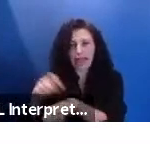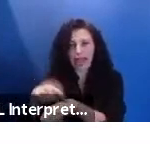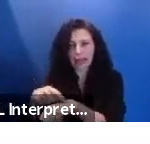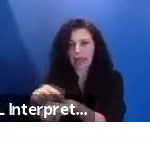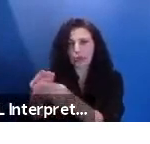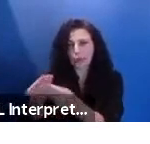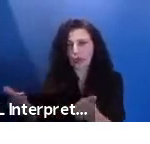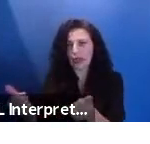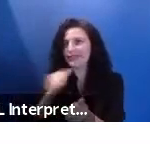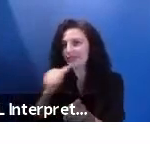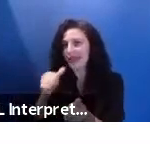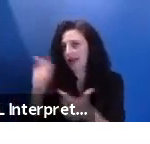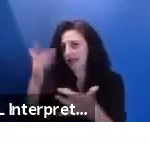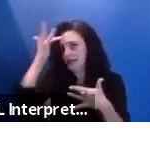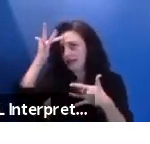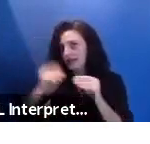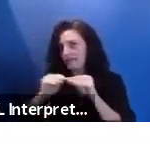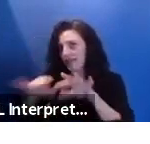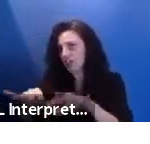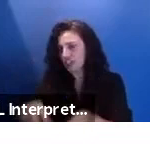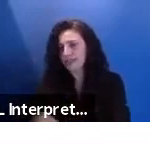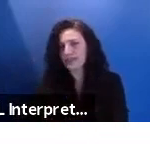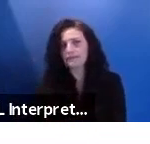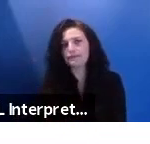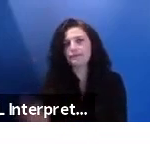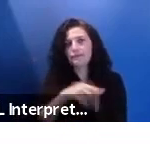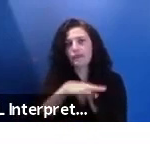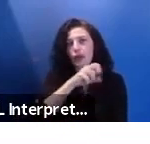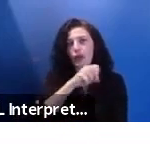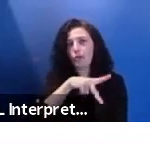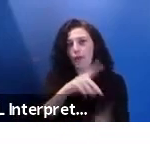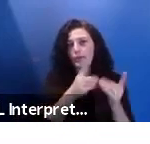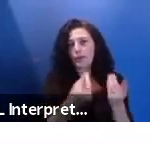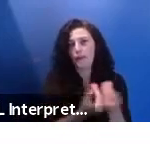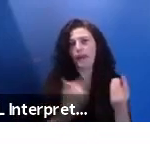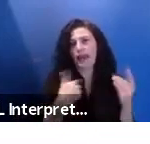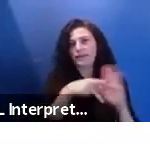We also protocols for the prop department. And that includes things like the props show and tell